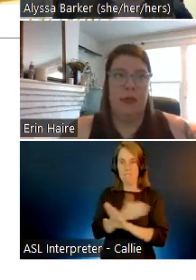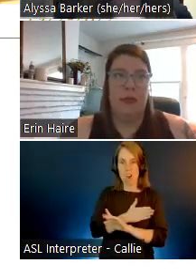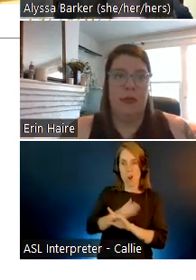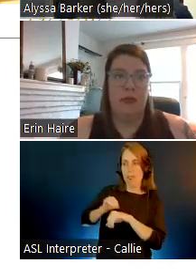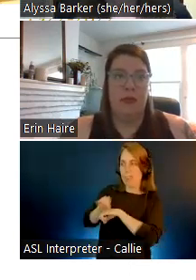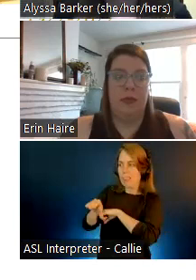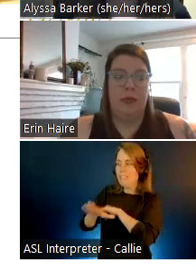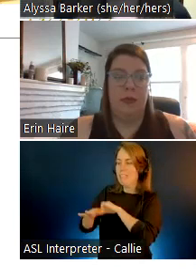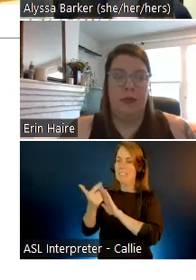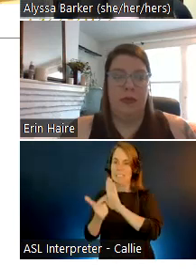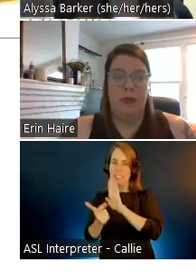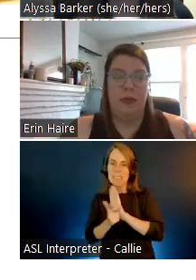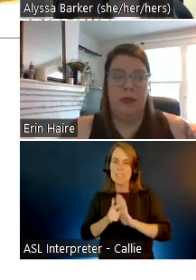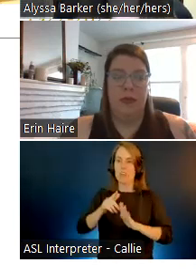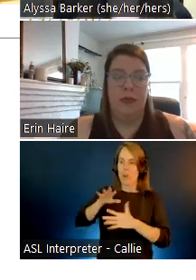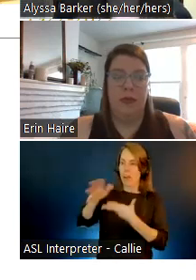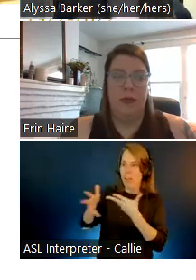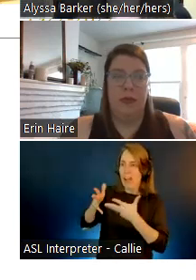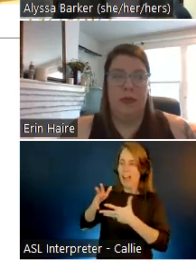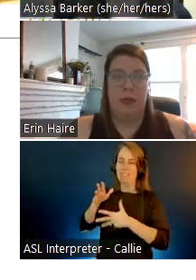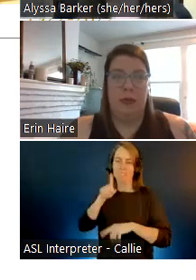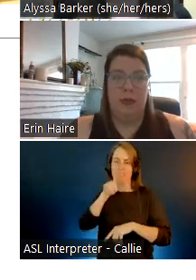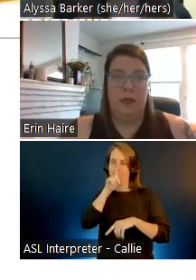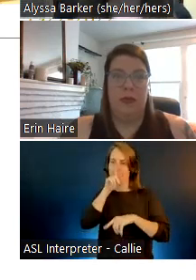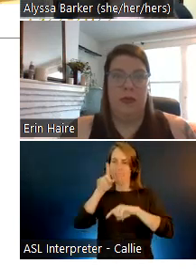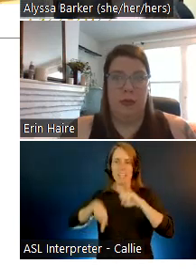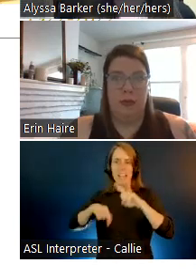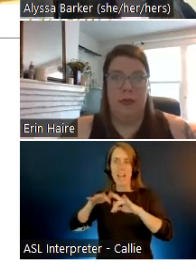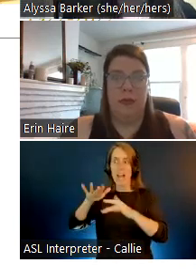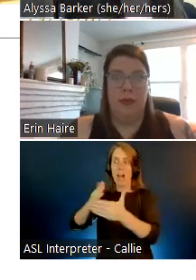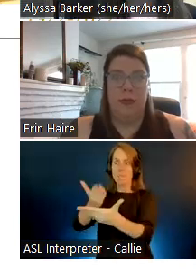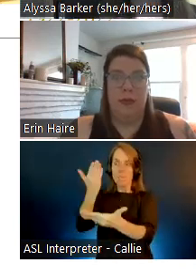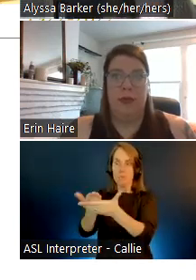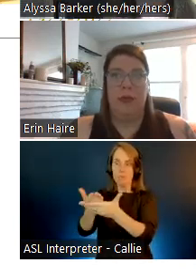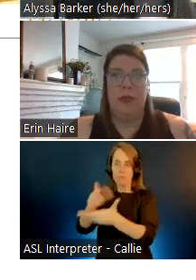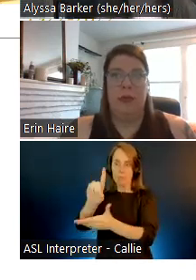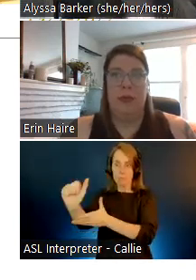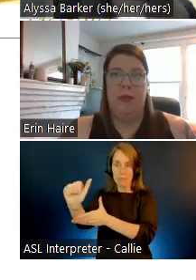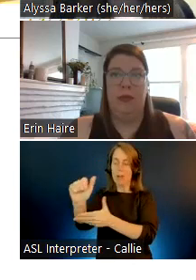legal advice until it gets to the point that we have actually filed a lawsuit next slide please